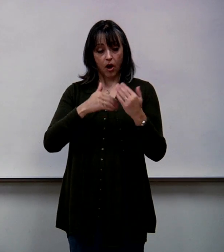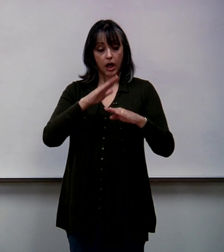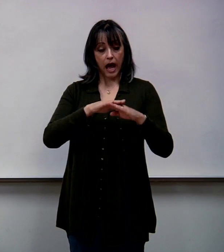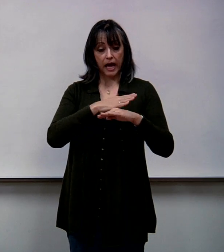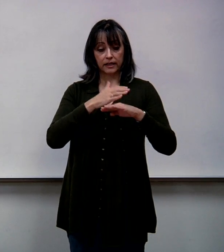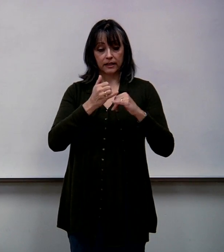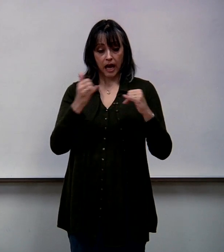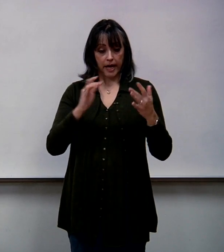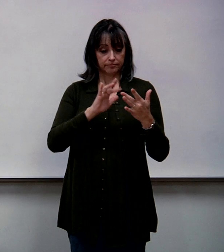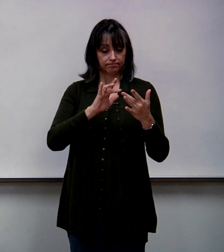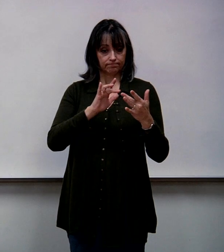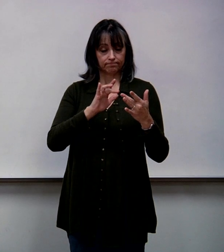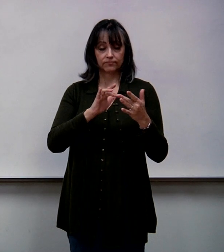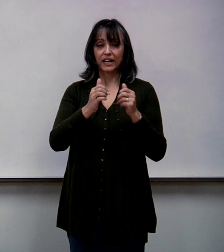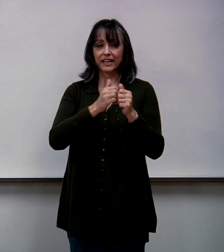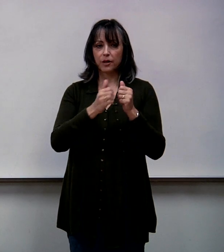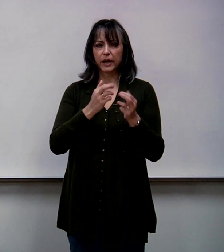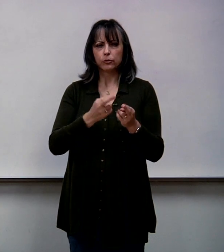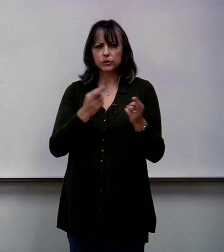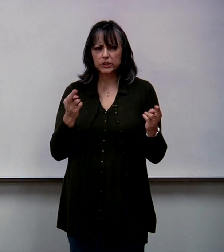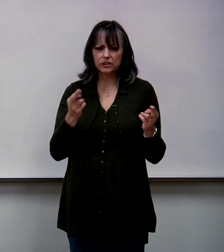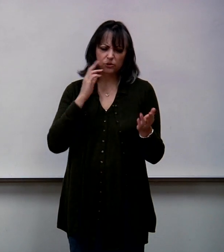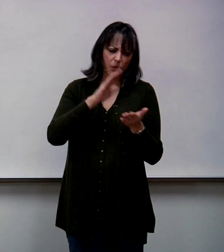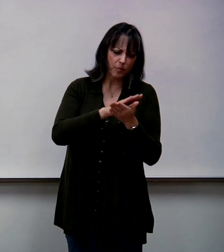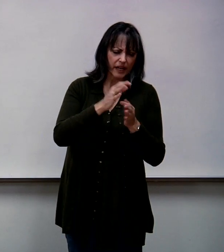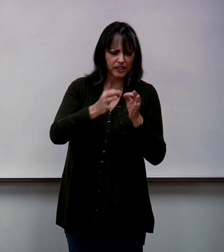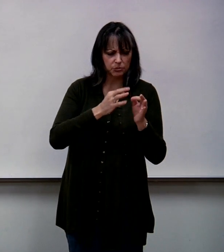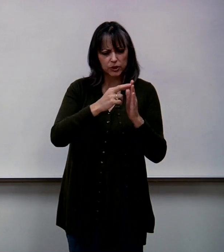So within the packet you'll find a list of the rules and regulations for campaigning. We're not going to go